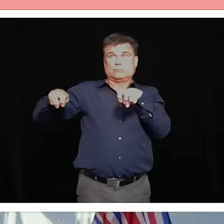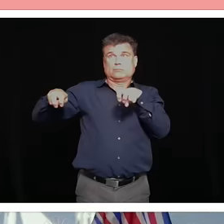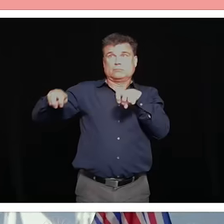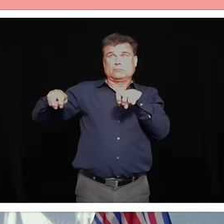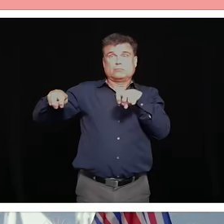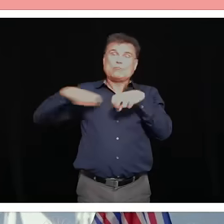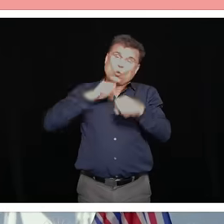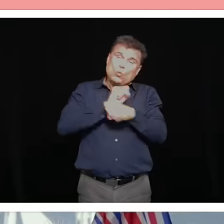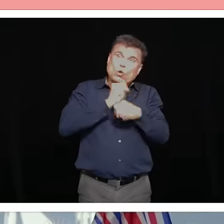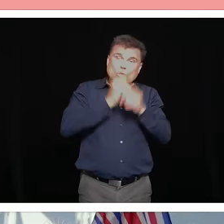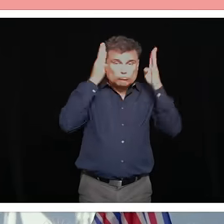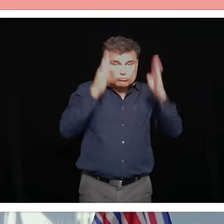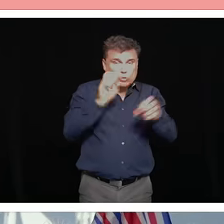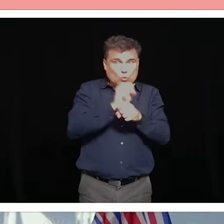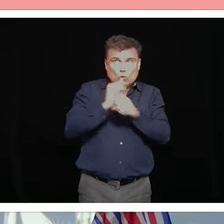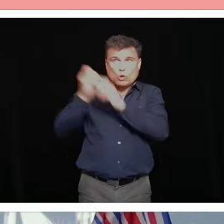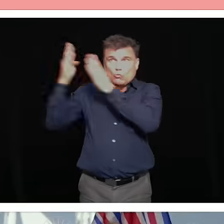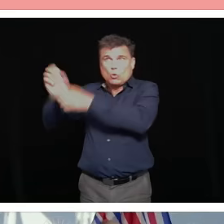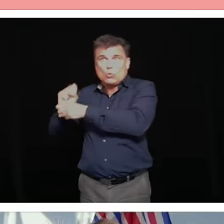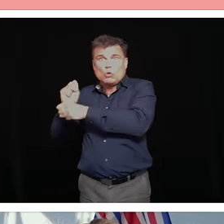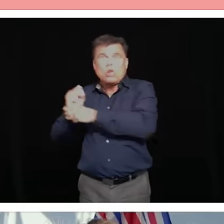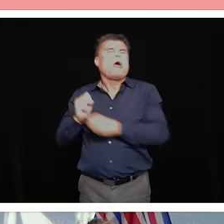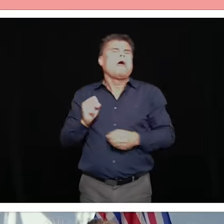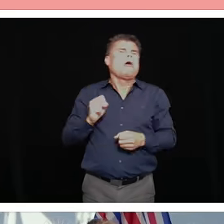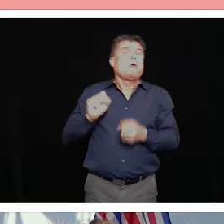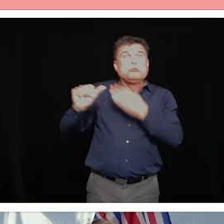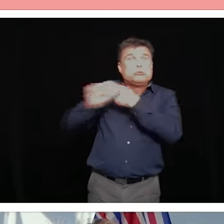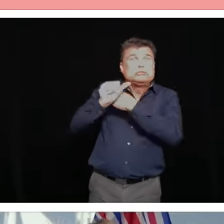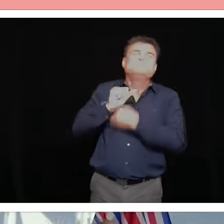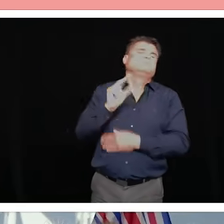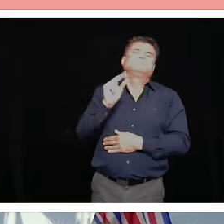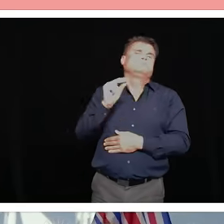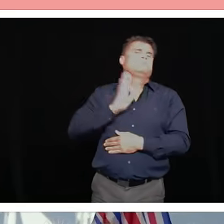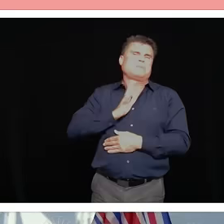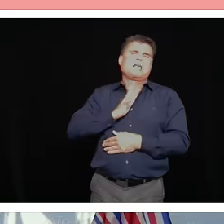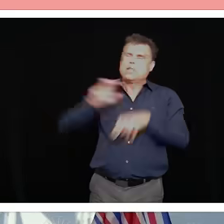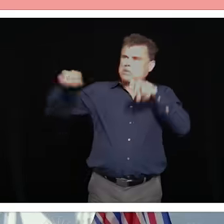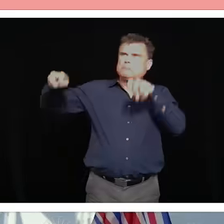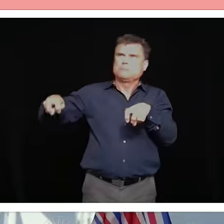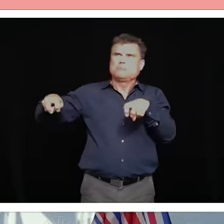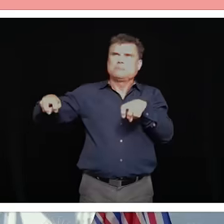It is a number about how many people I am fact if I get sick.